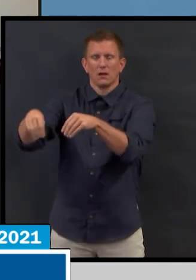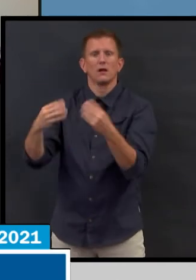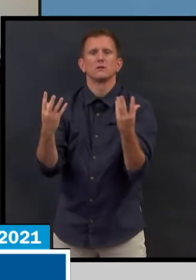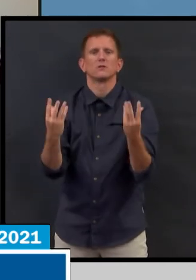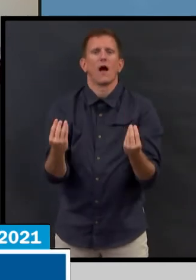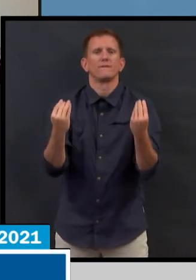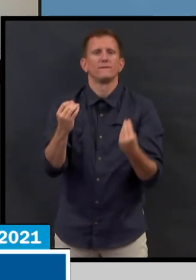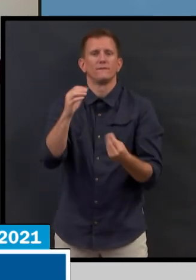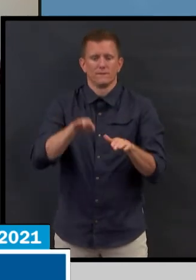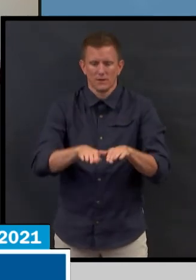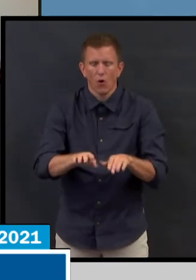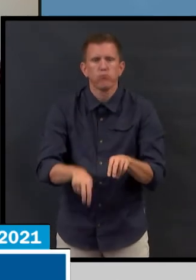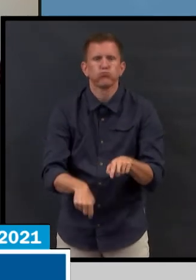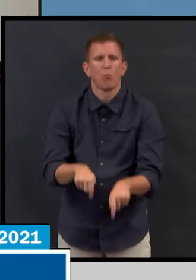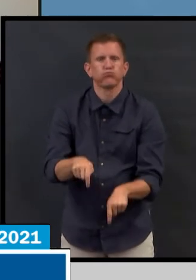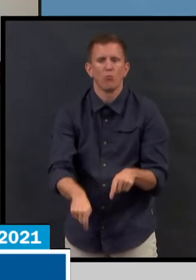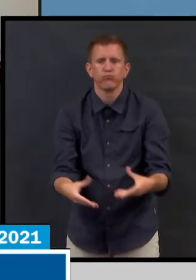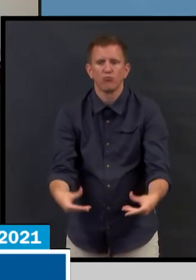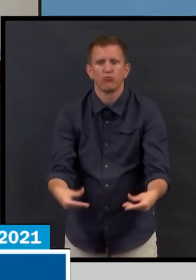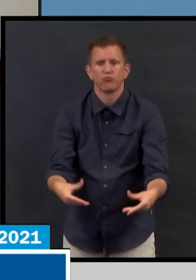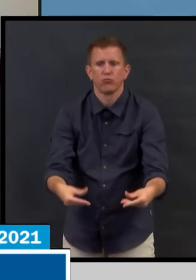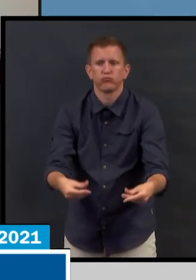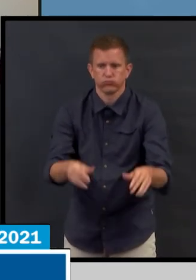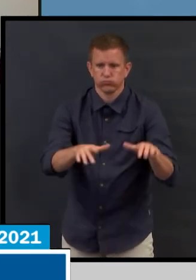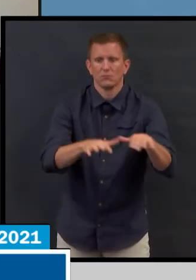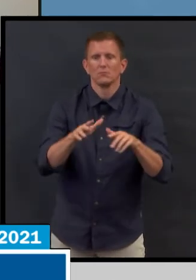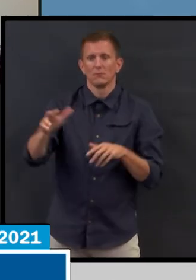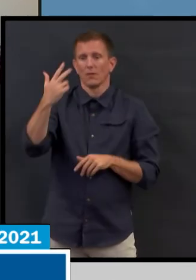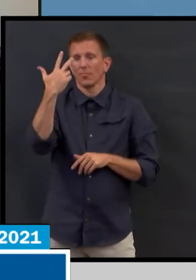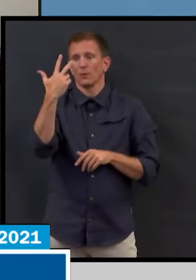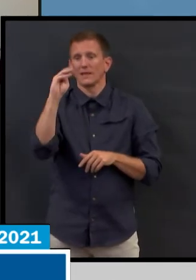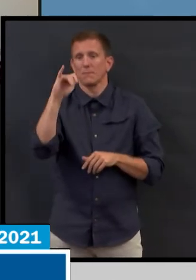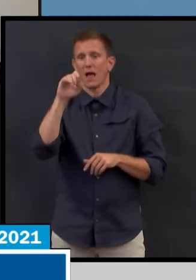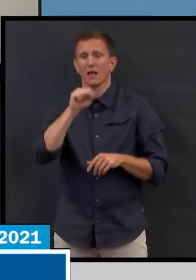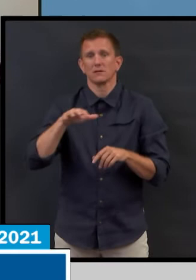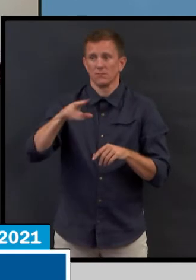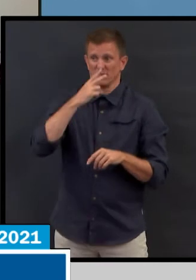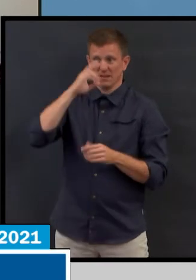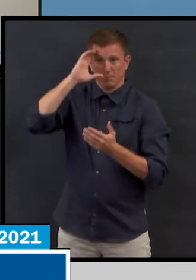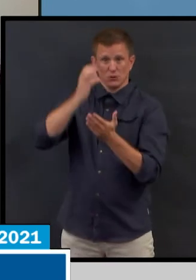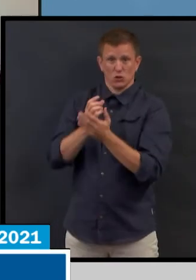improvements that follows the alignment identified in the sand creek regional greenway denver section